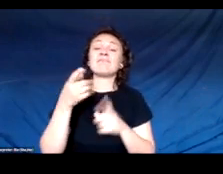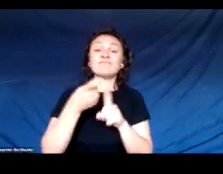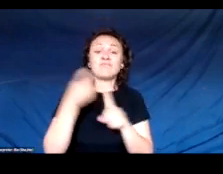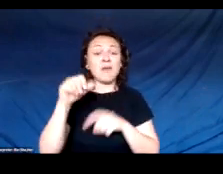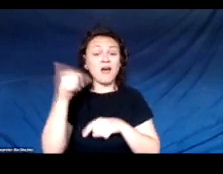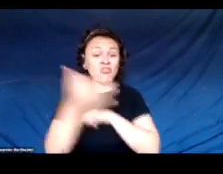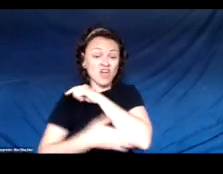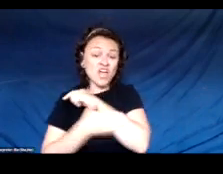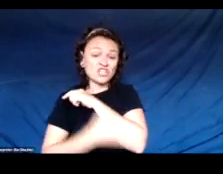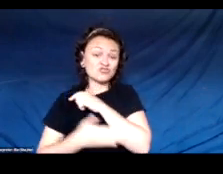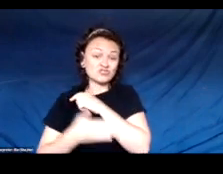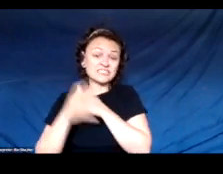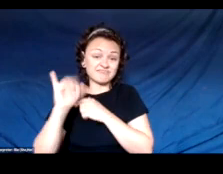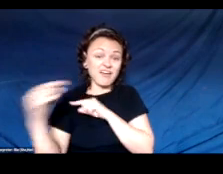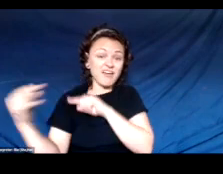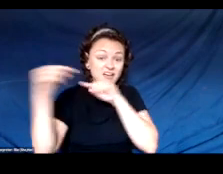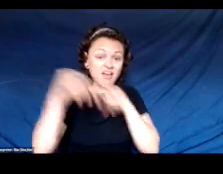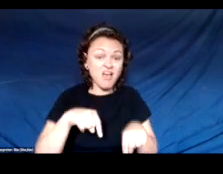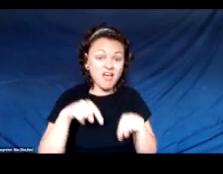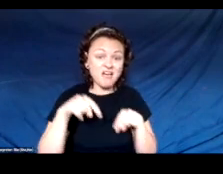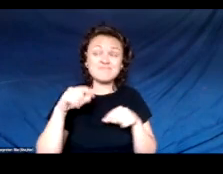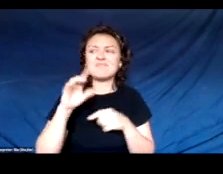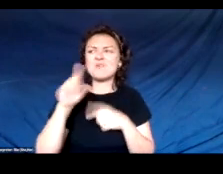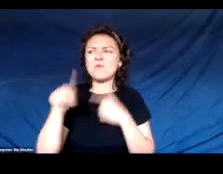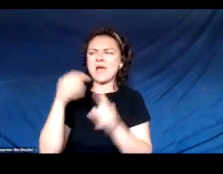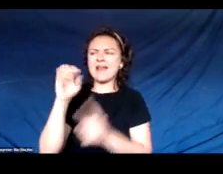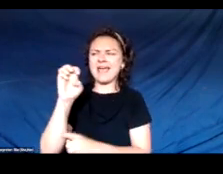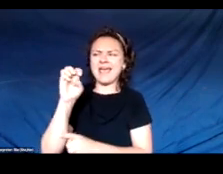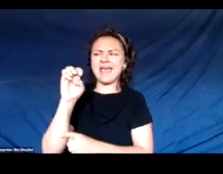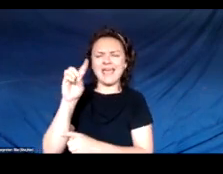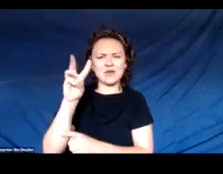was about 11 months old, to Mexico.